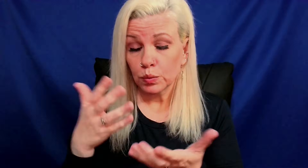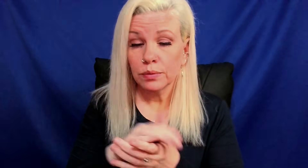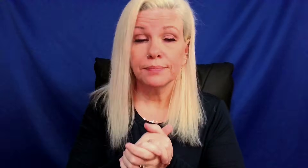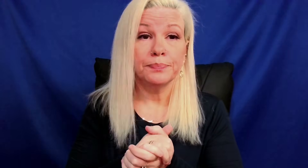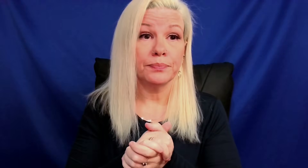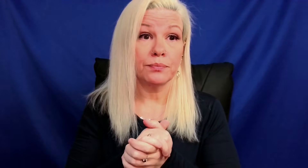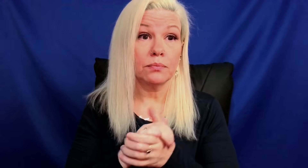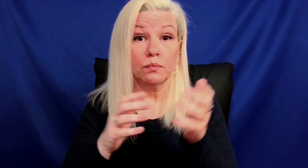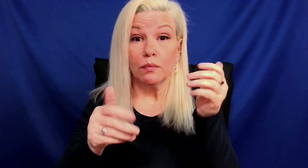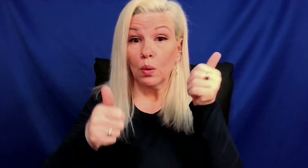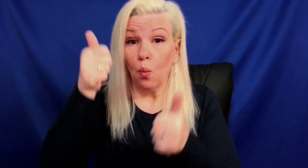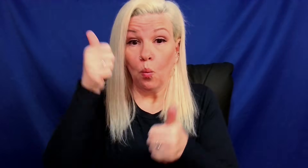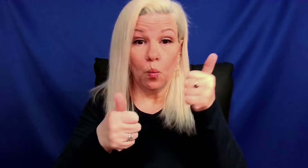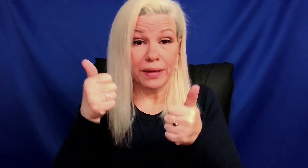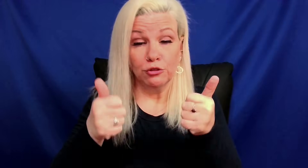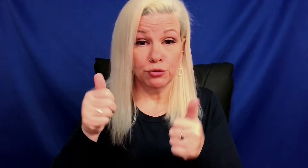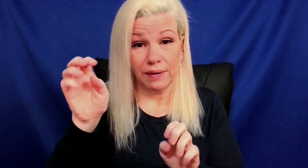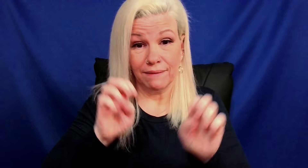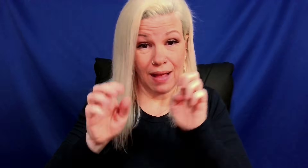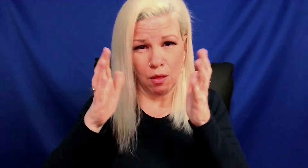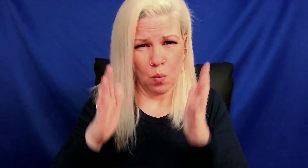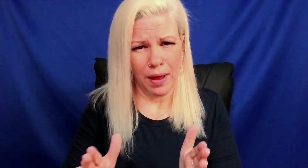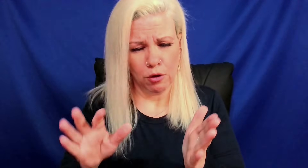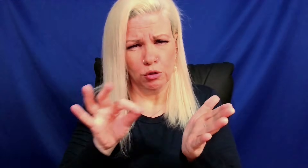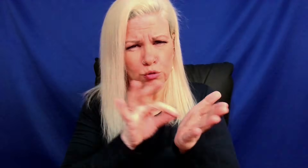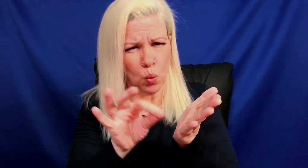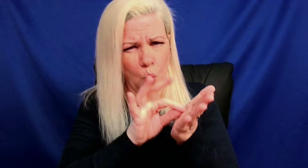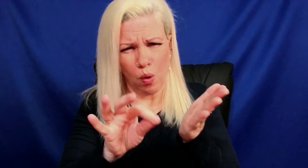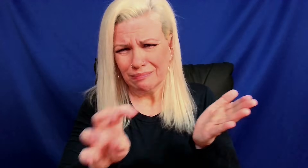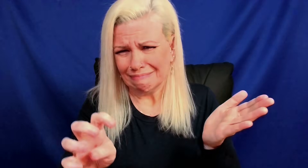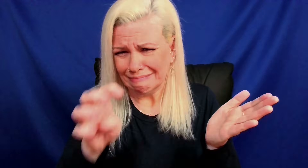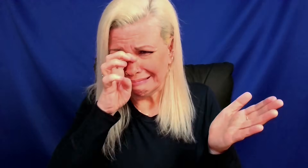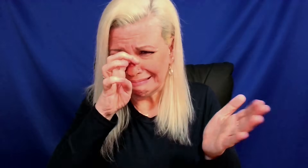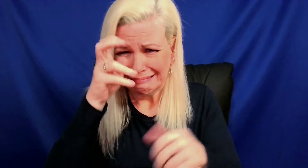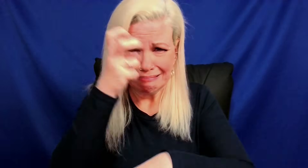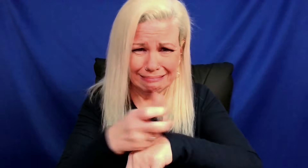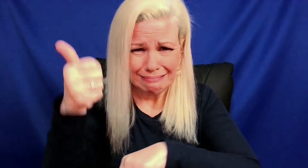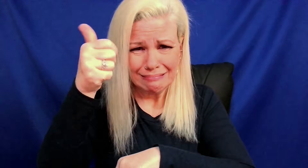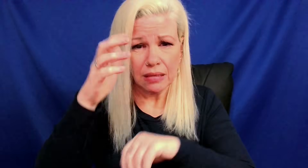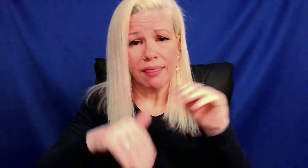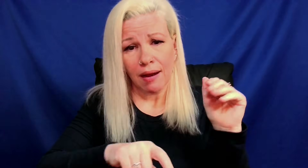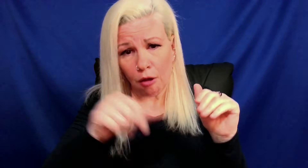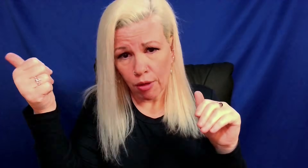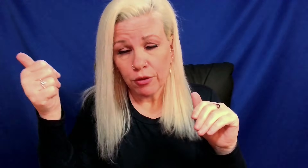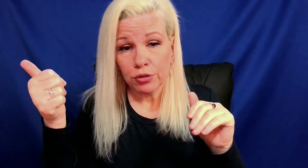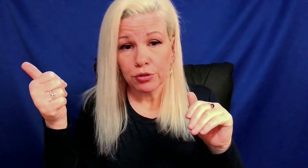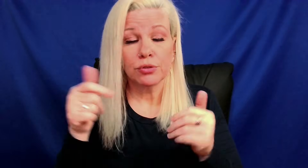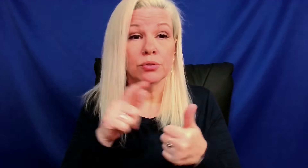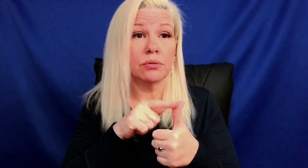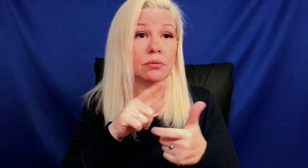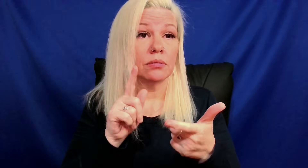which evaluators score harsher than others, whether evaluators consistently score